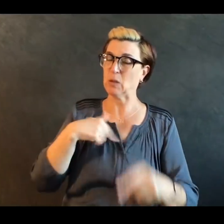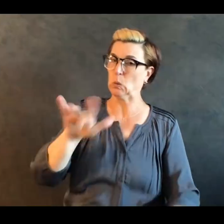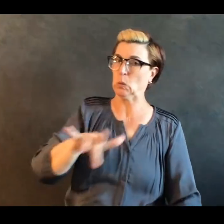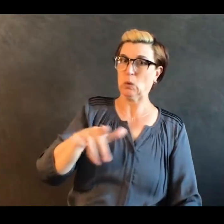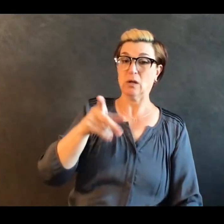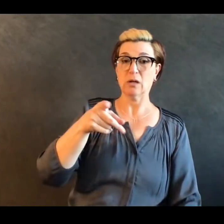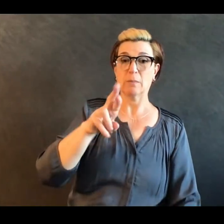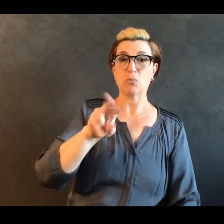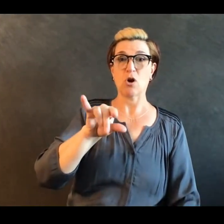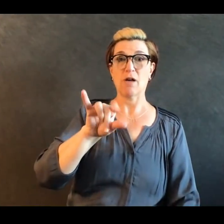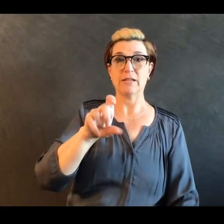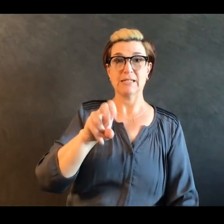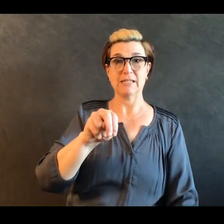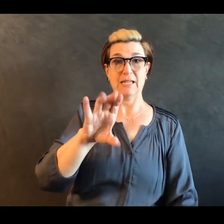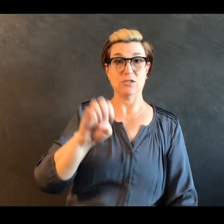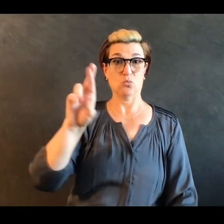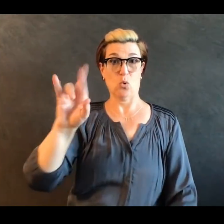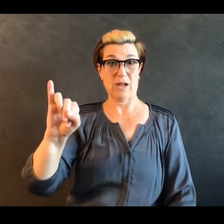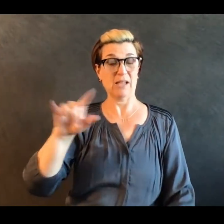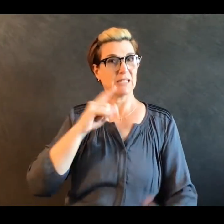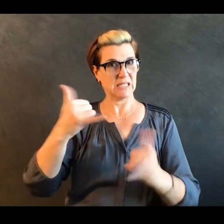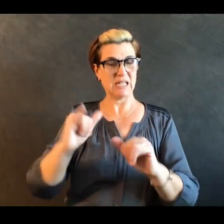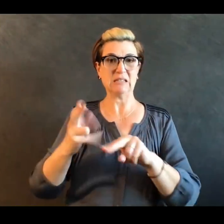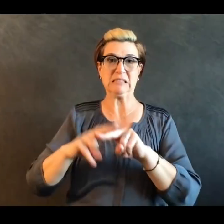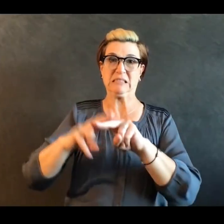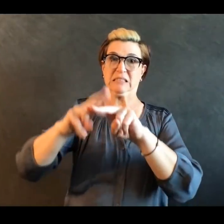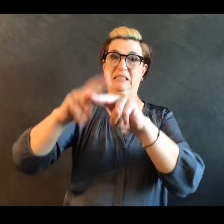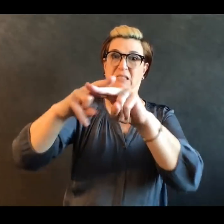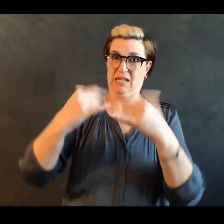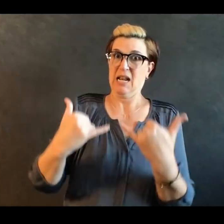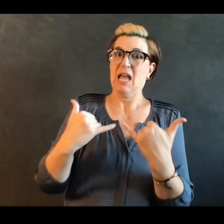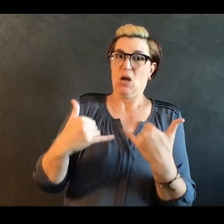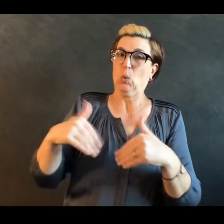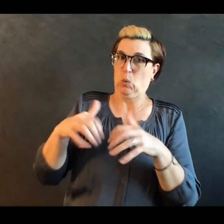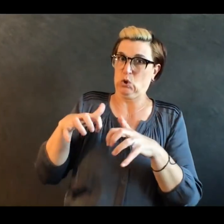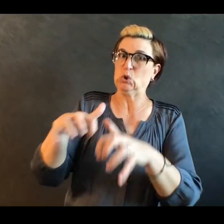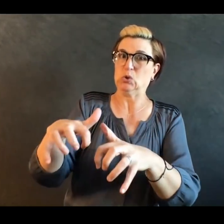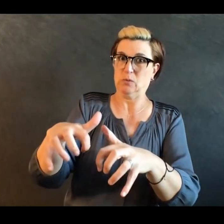and we do continue to work with specific states that have specific outbreaks